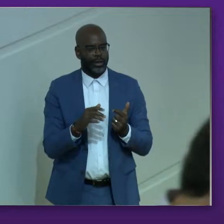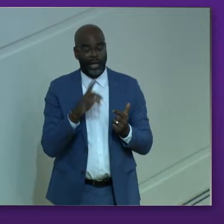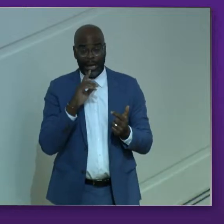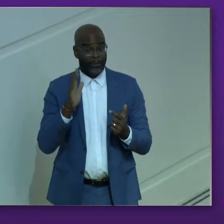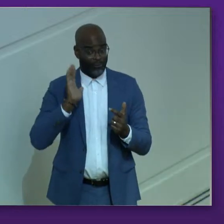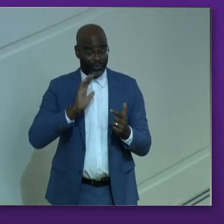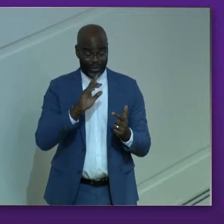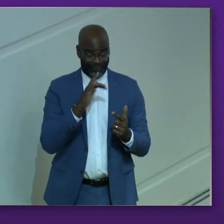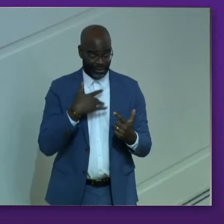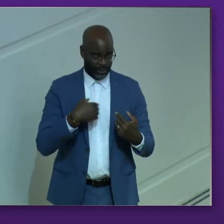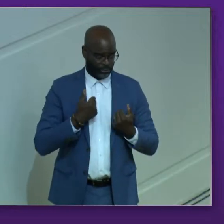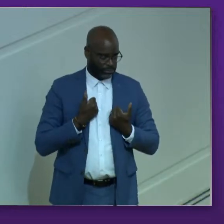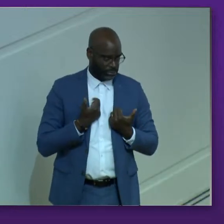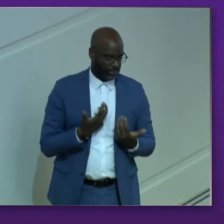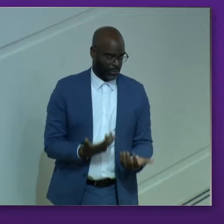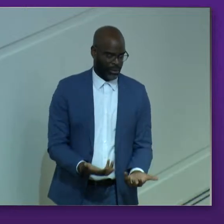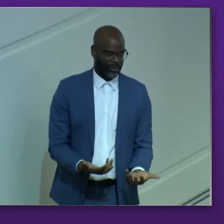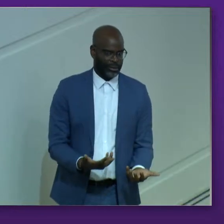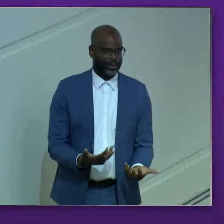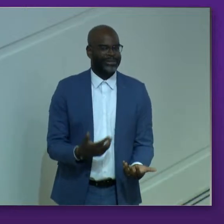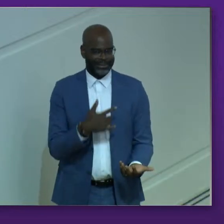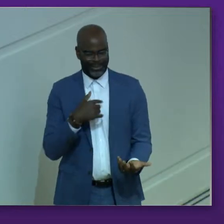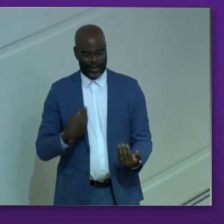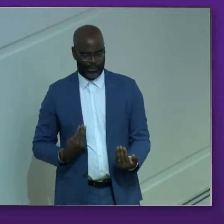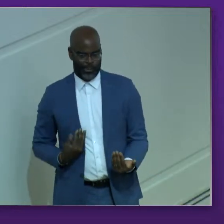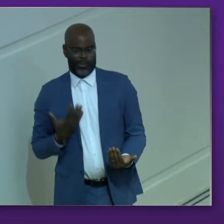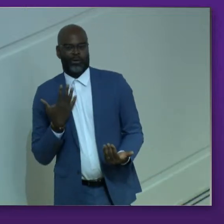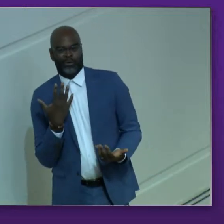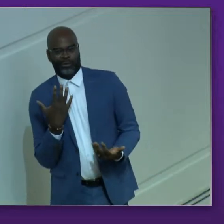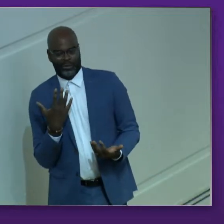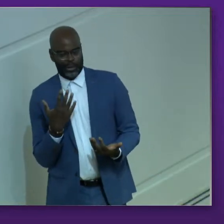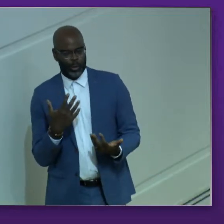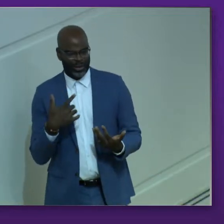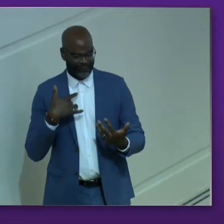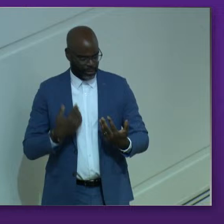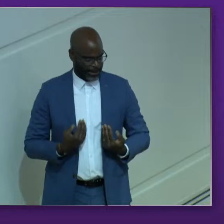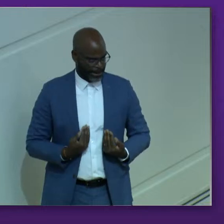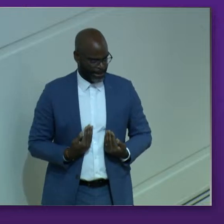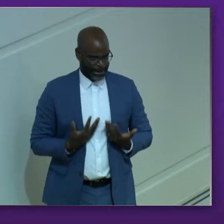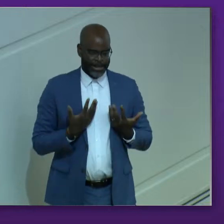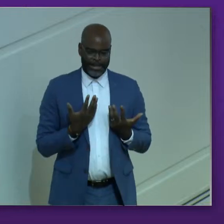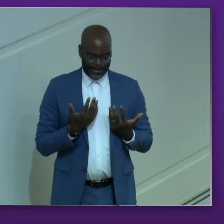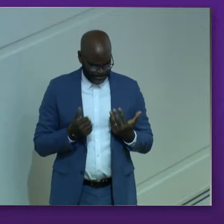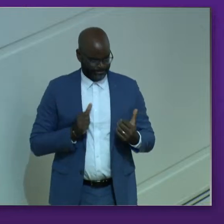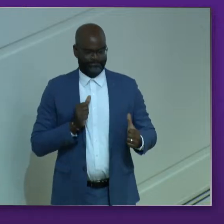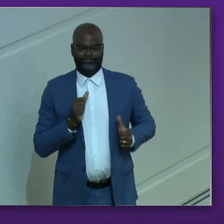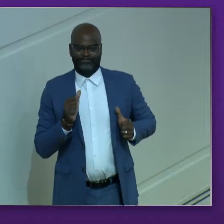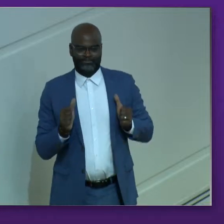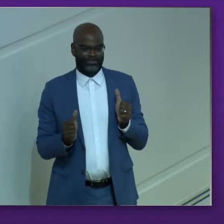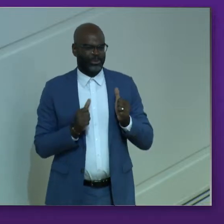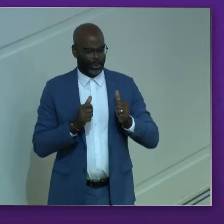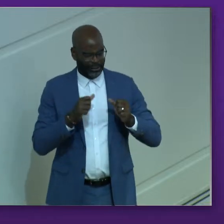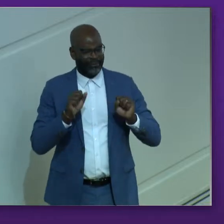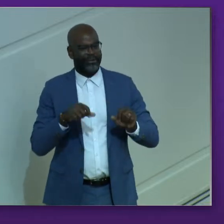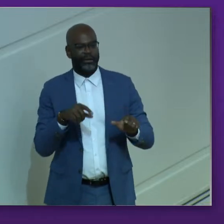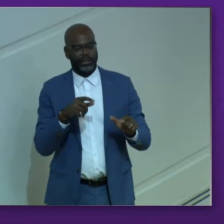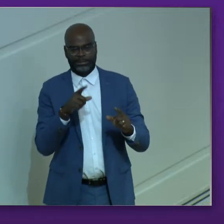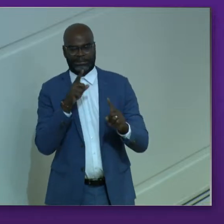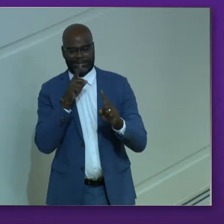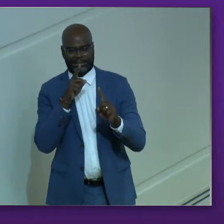WILL OVERRIDE OUR EXHAUSTION WITH EXHILARATION AND PROVIDE